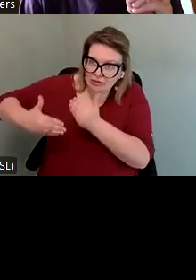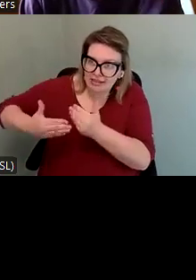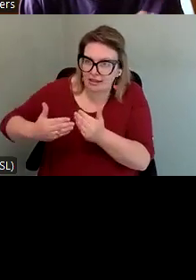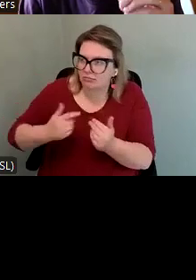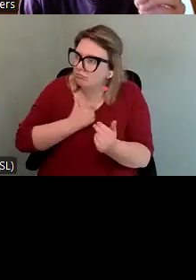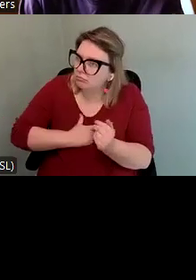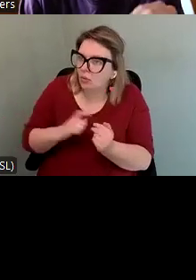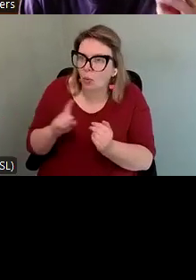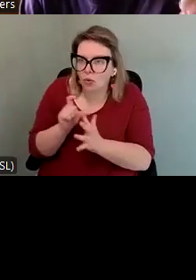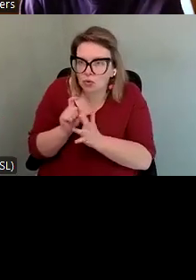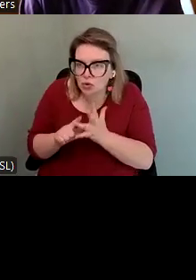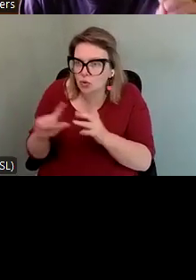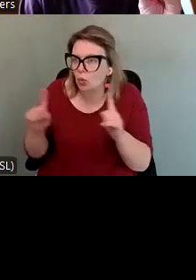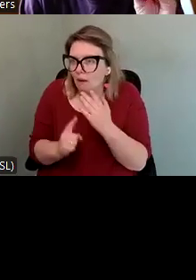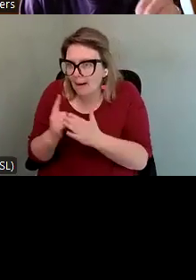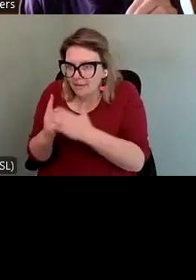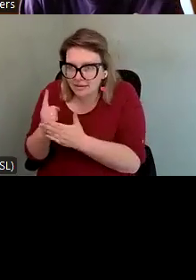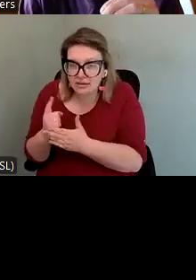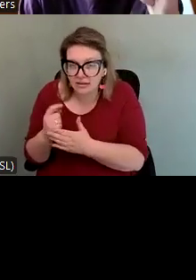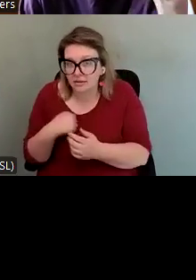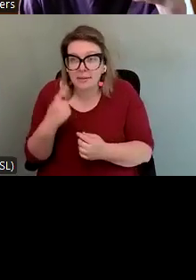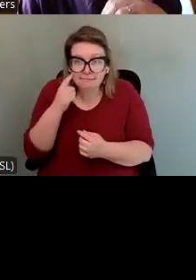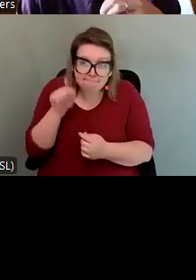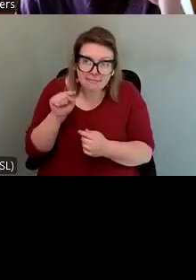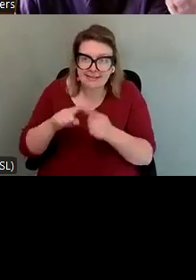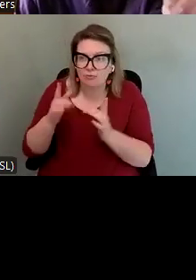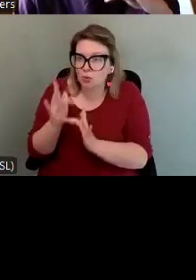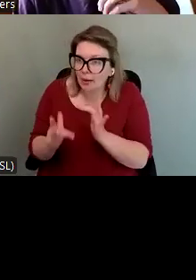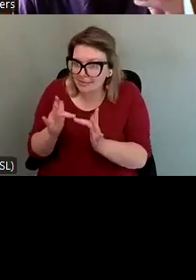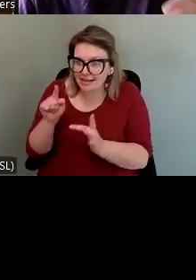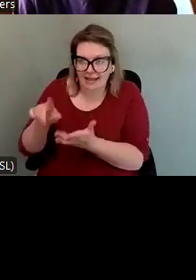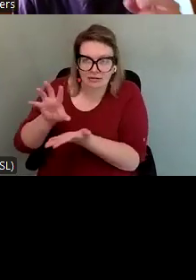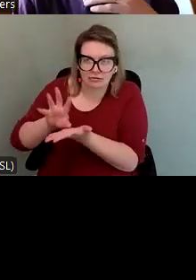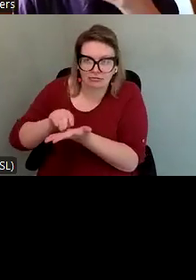When you move through different websites, that cookie is used to pass information to different platforms,